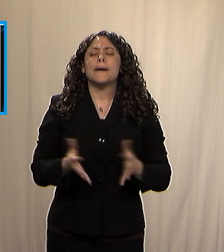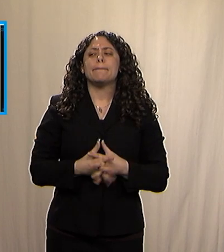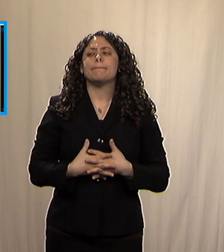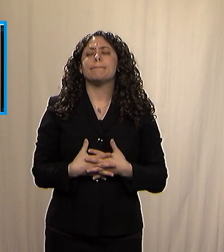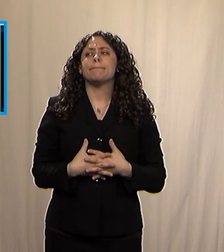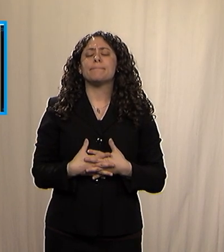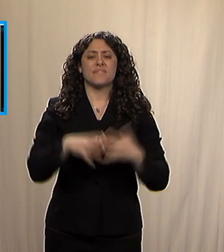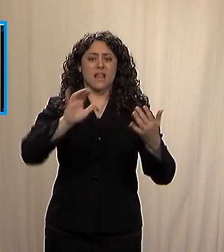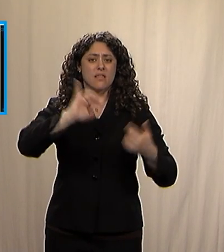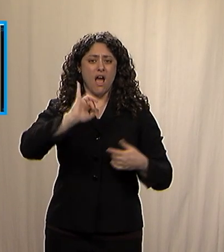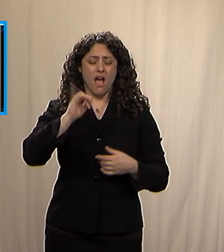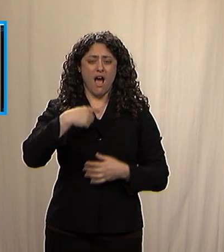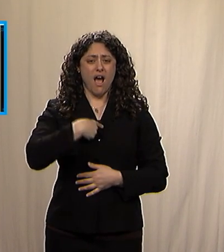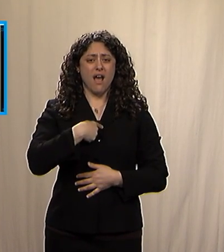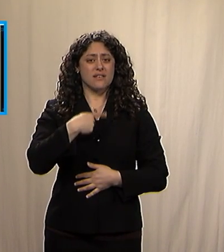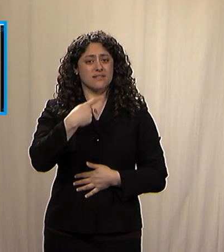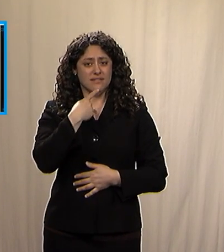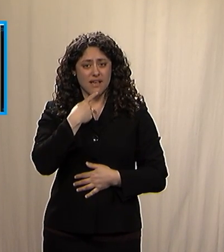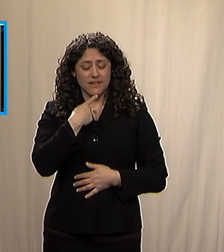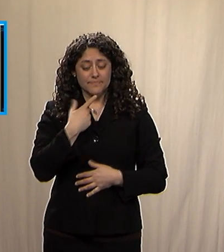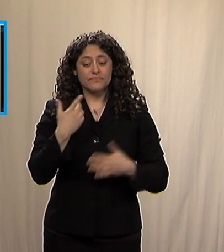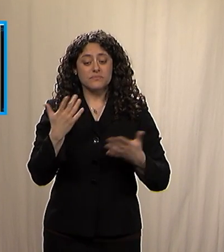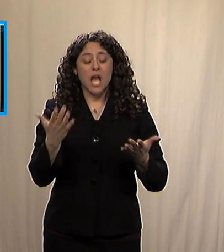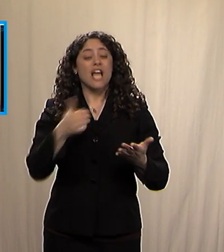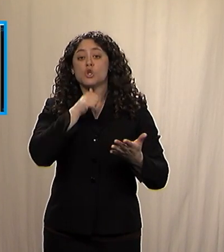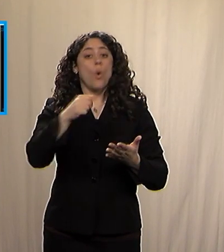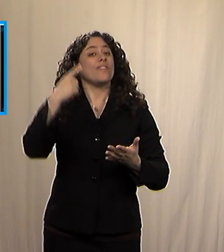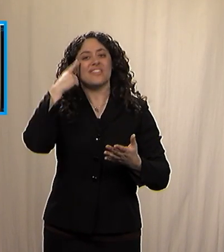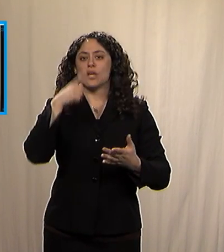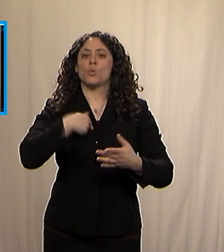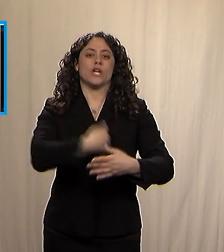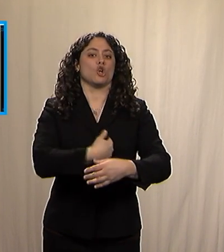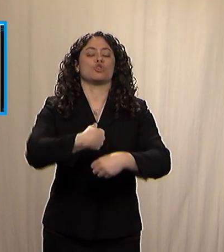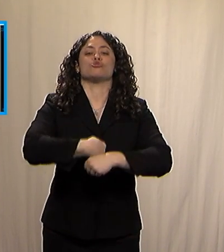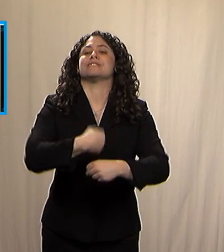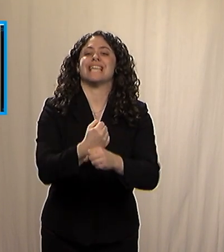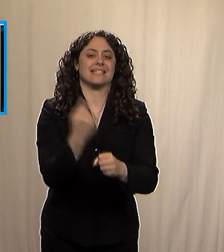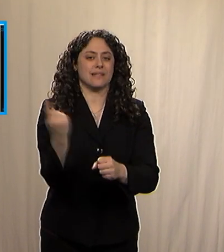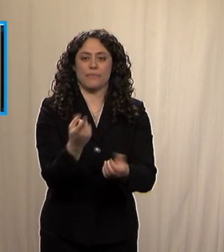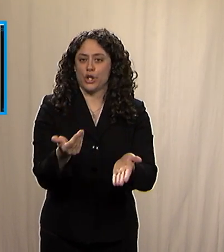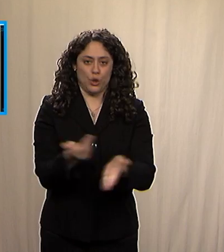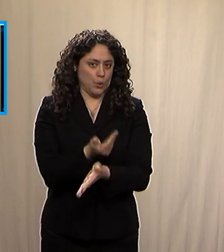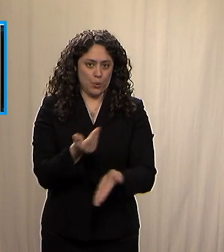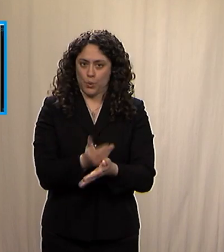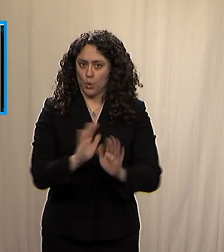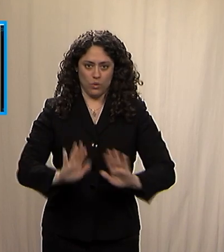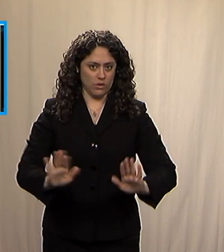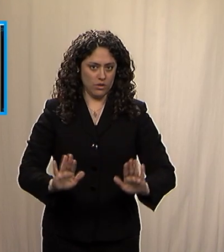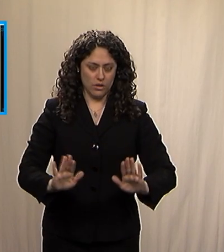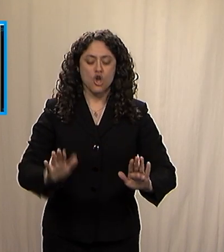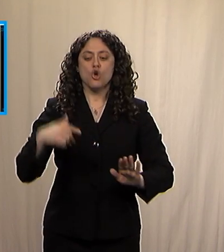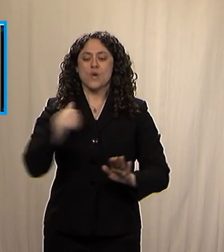I don't think we are creating anything new. I think we're giving language and terminology to ideas,